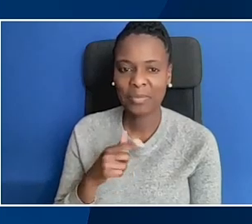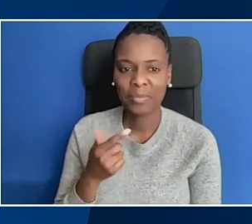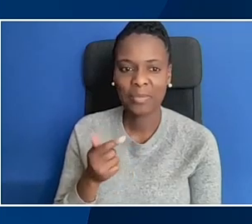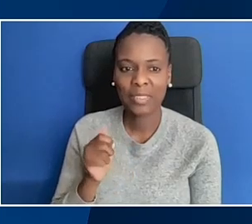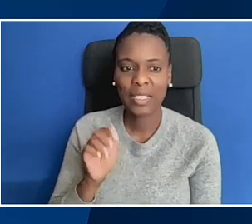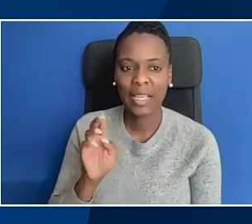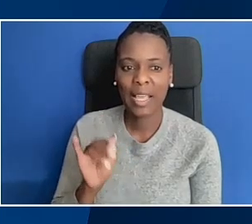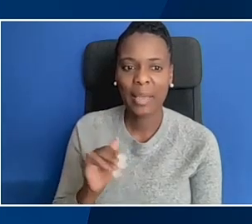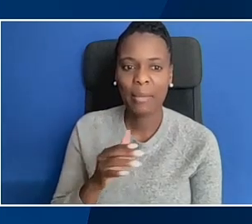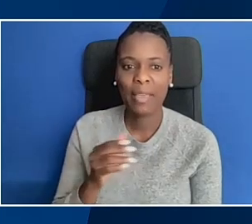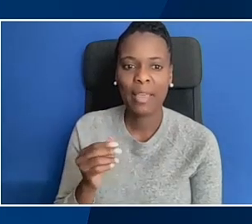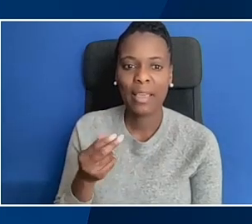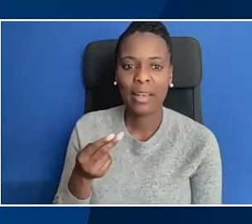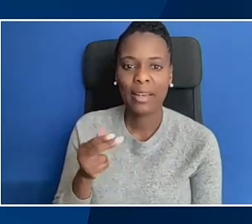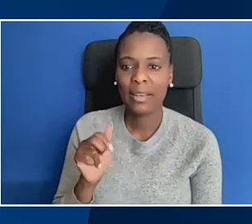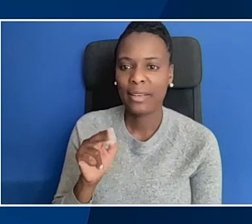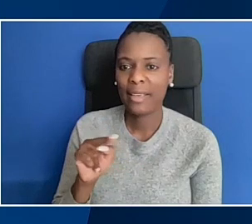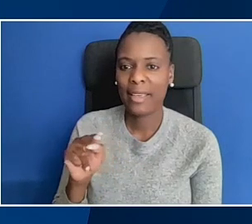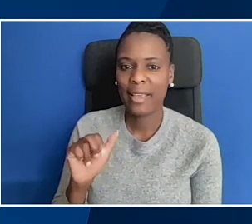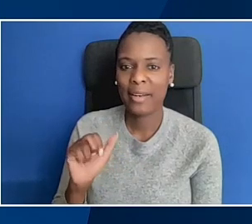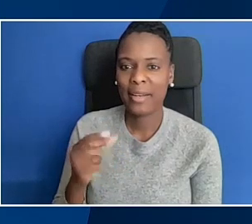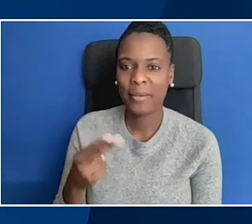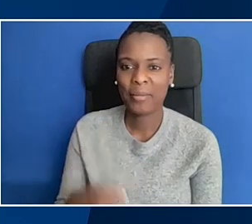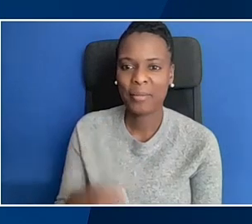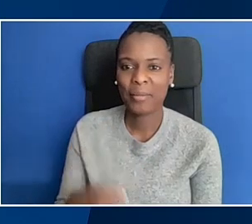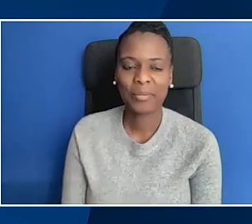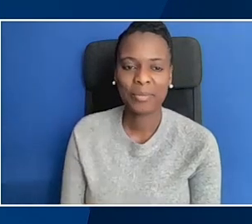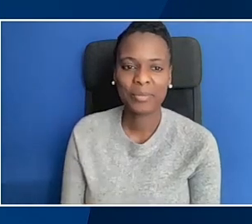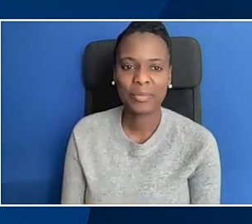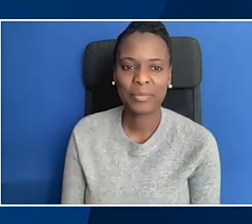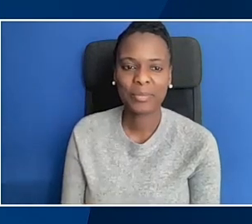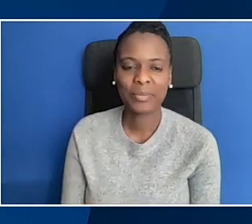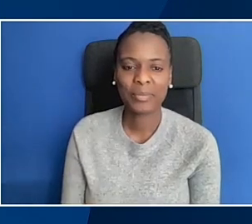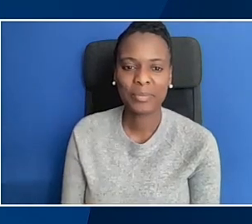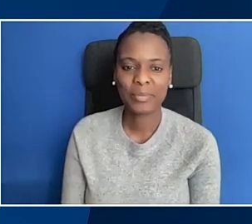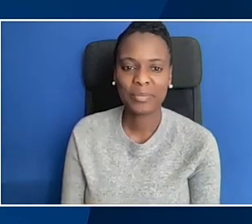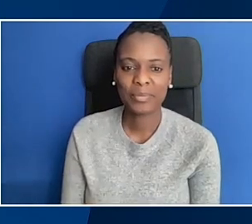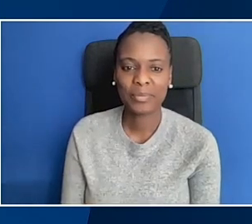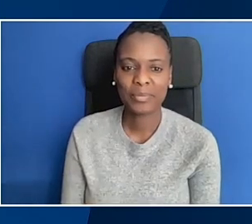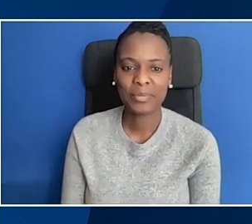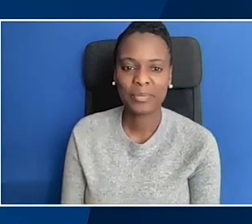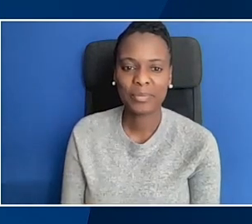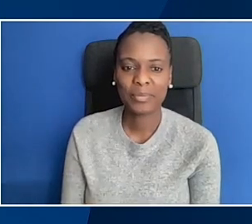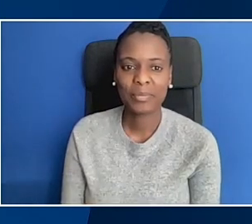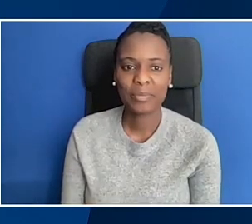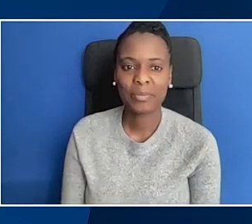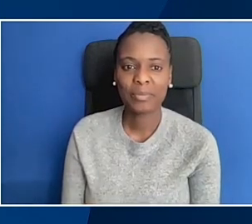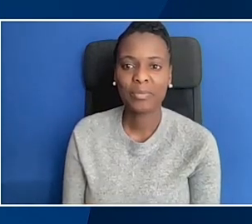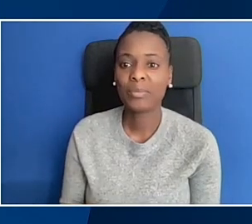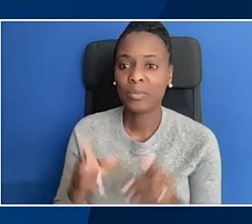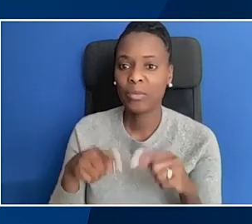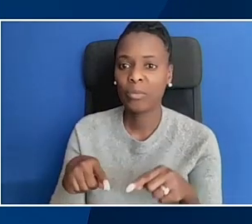Okay. You all are going to seven.